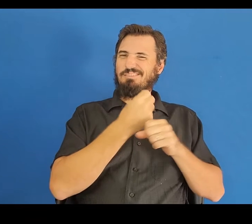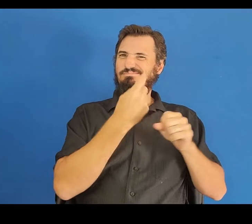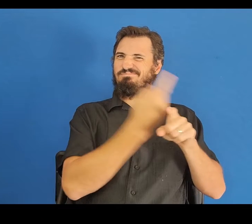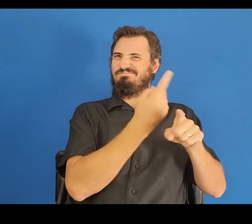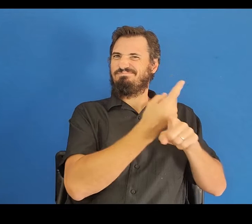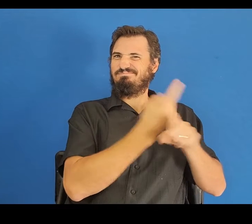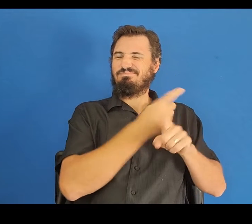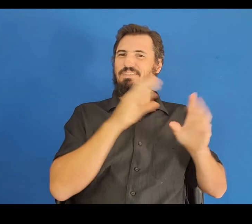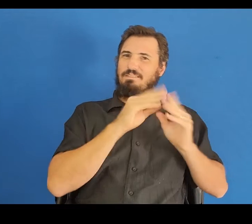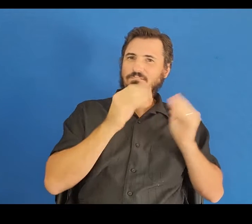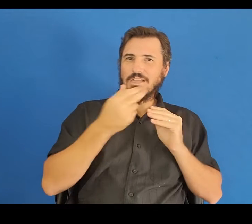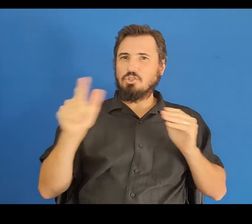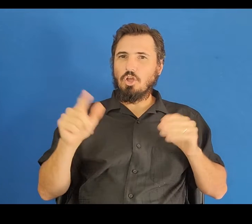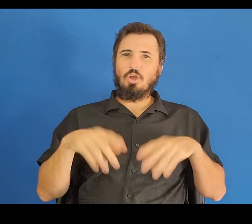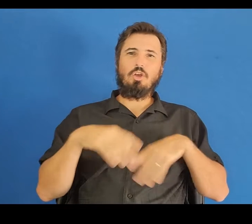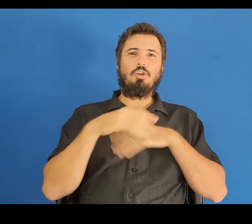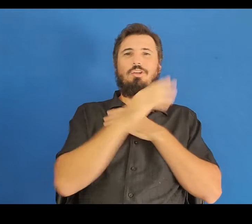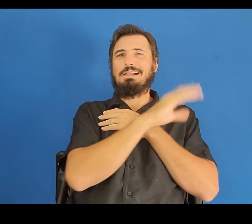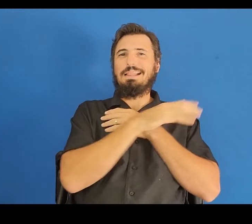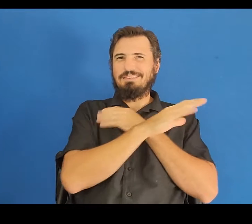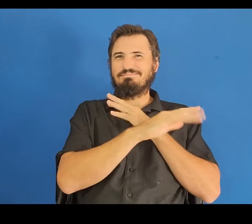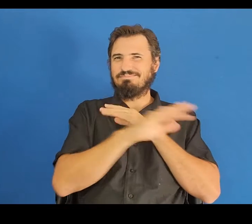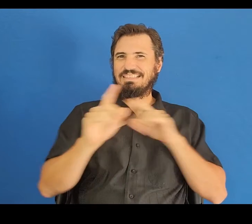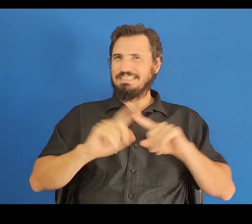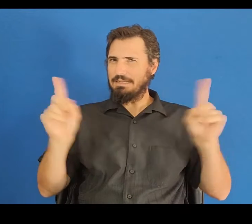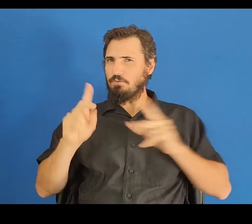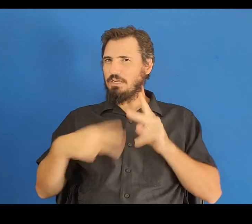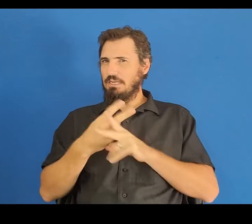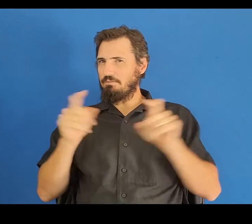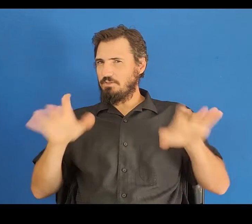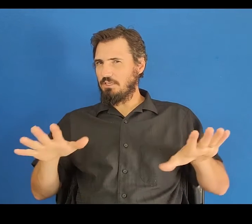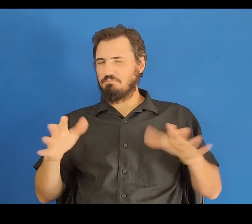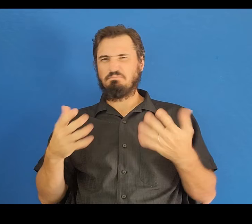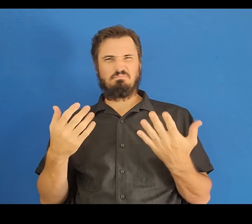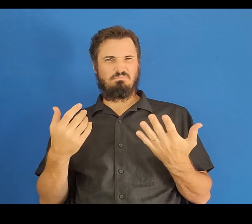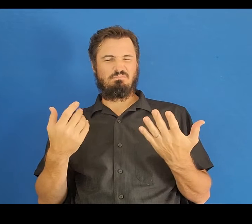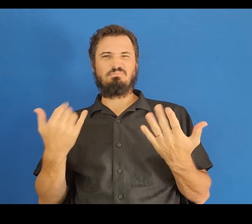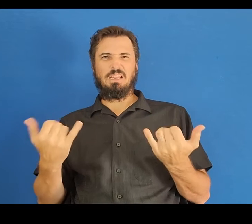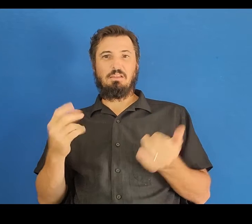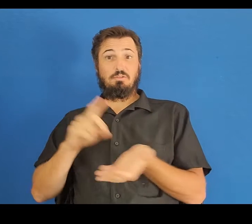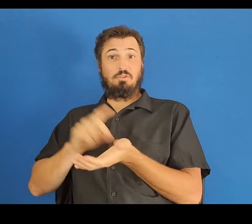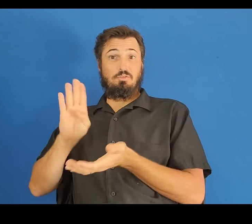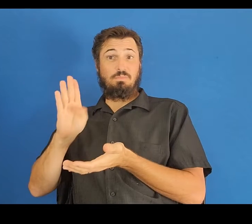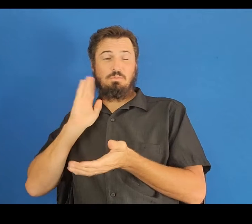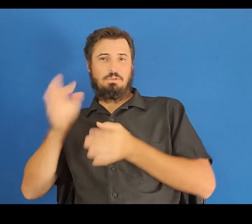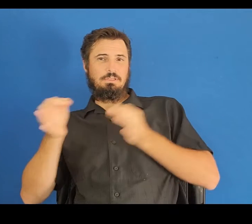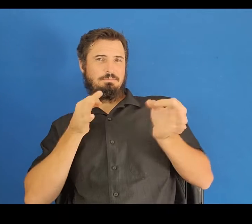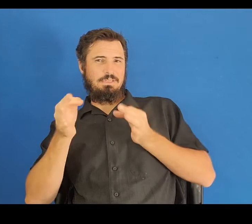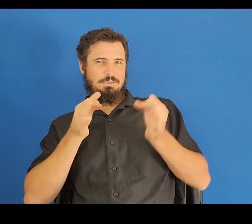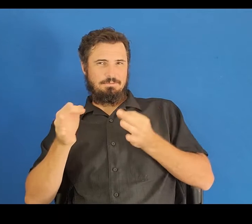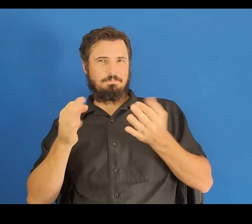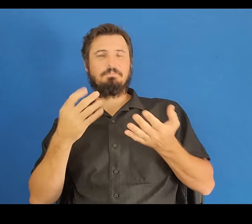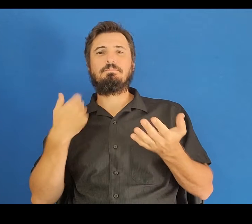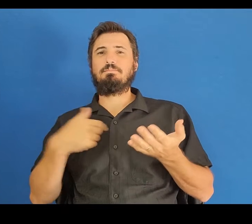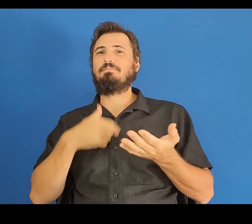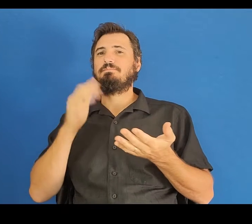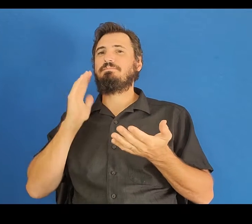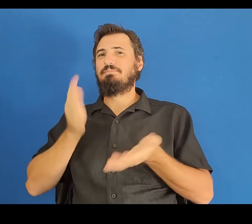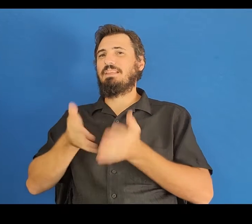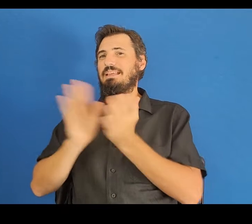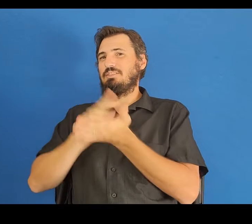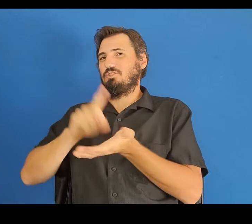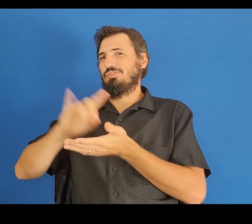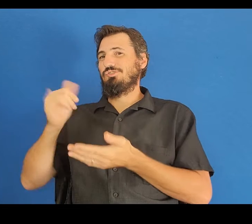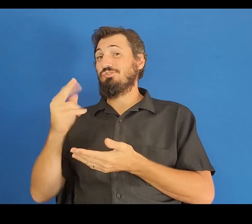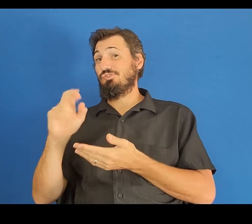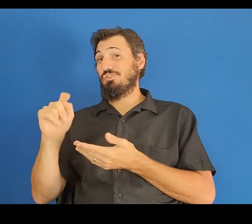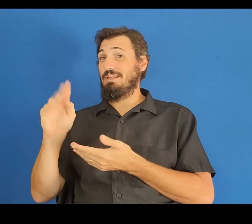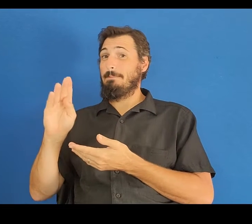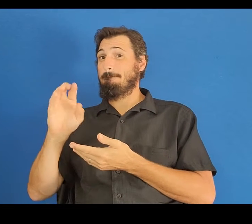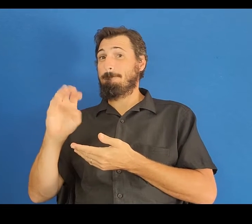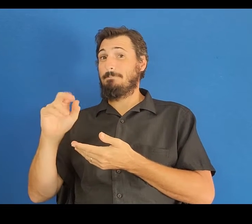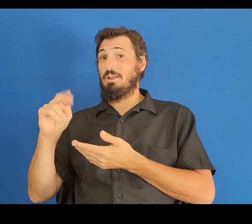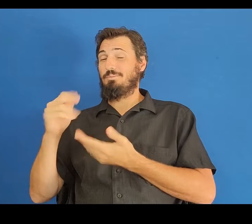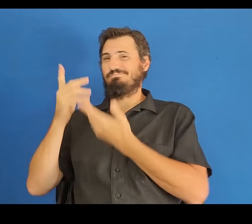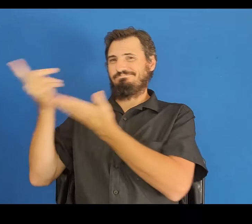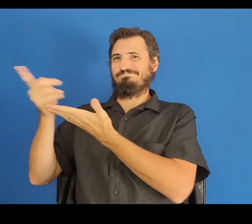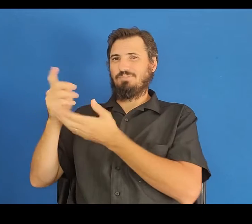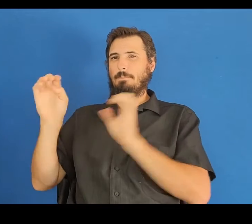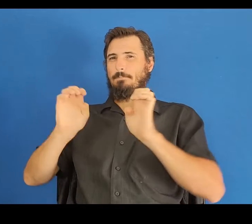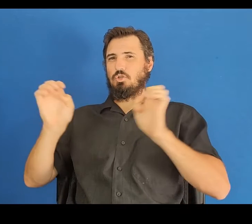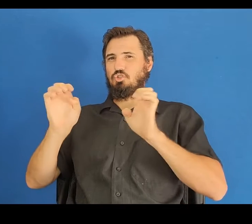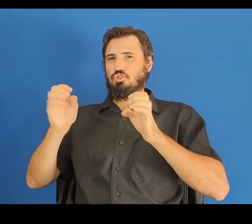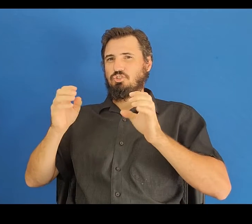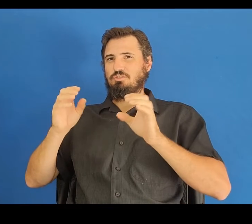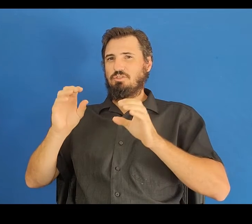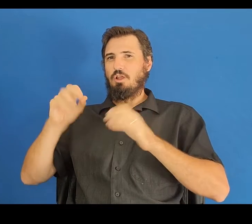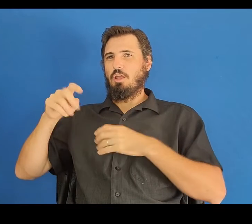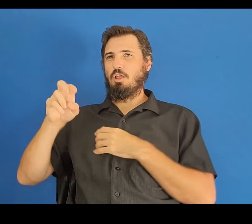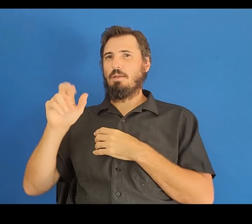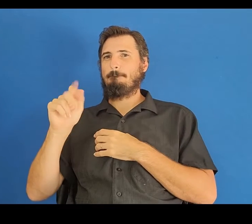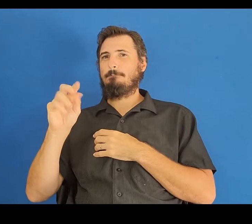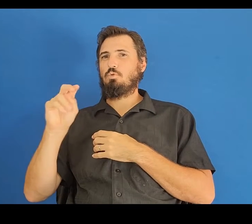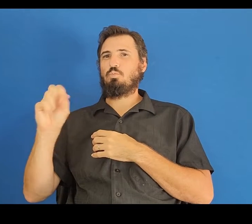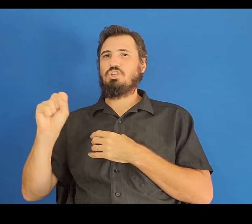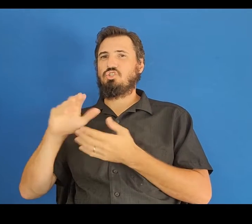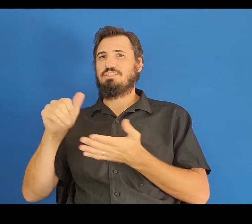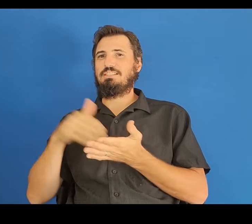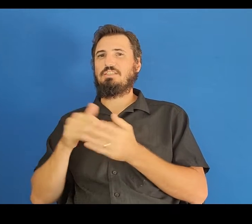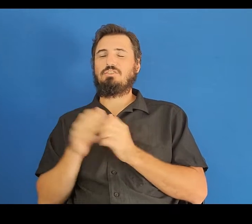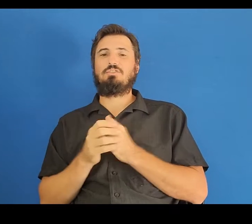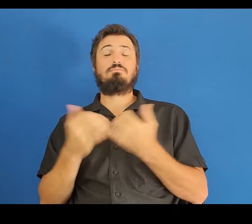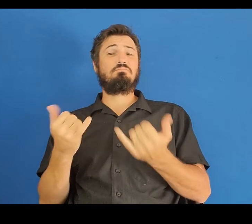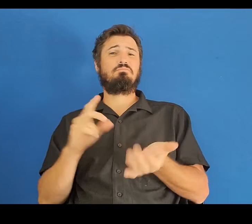To help explain the difference, let’s Ask Dr B, and turn it over to Kauai District Health Officer Dr. Janet Berreman back in the Emergency Operations Center. Dr. B, what do we need to know